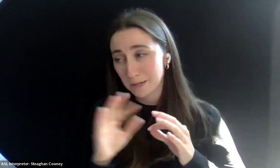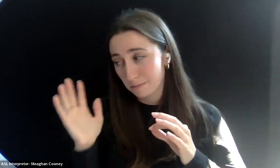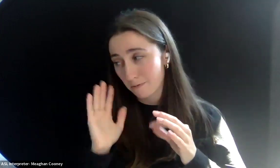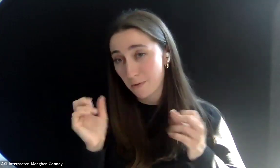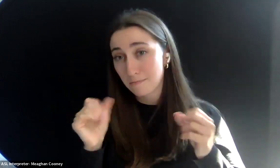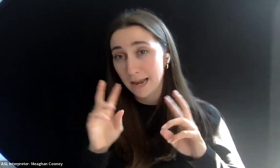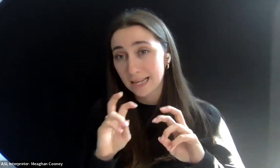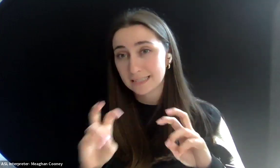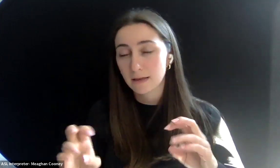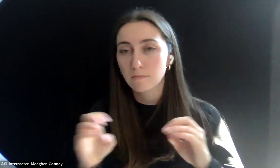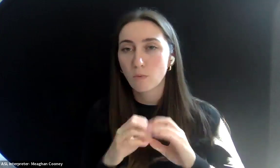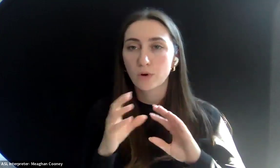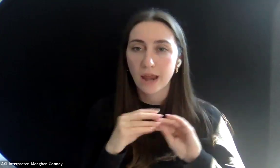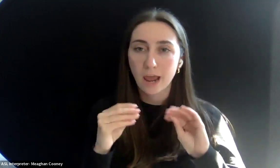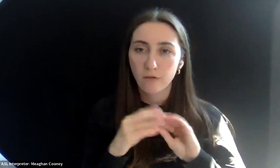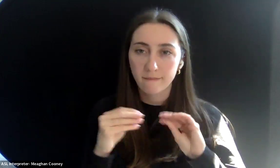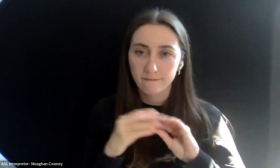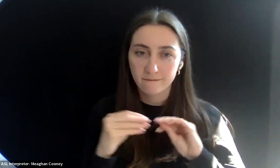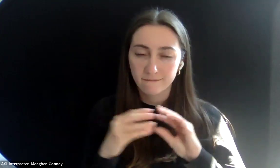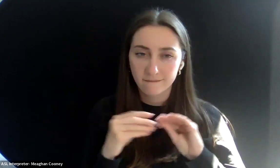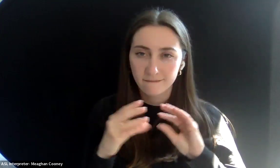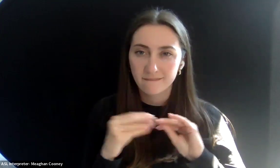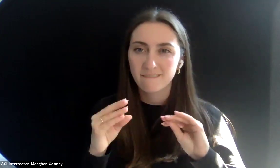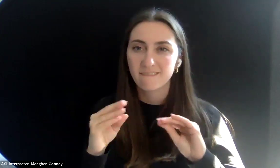more narrative in nature and a qualitative description.